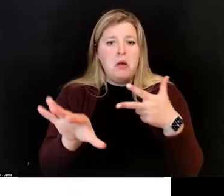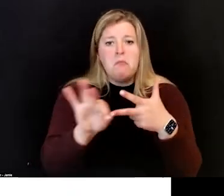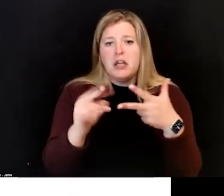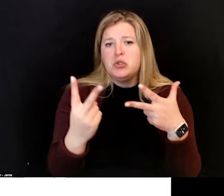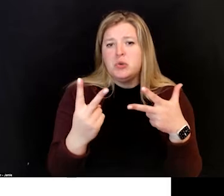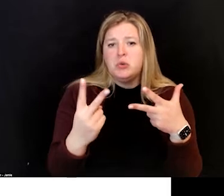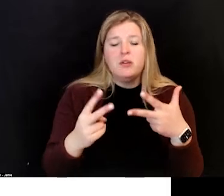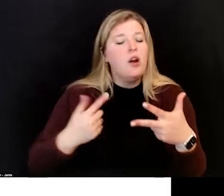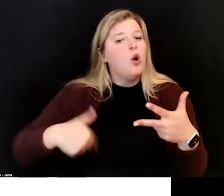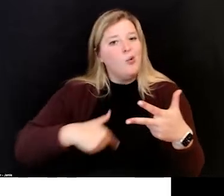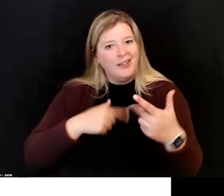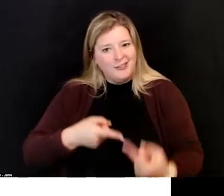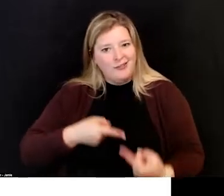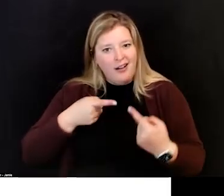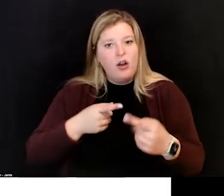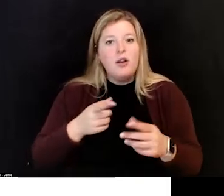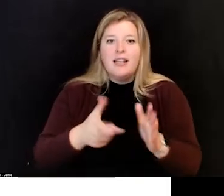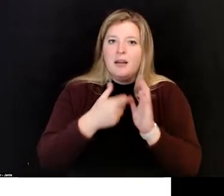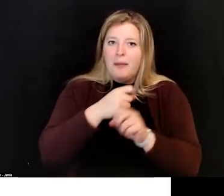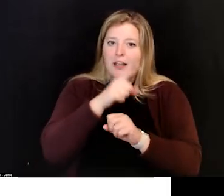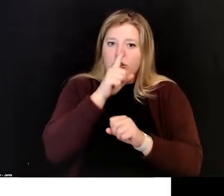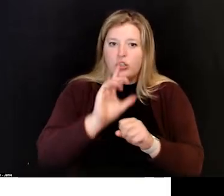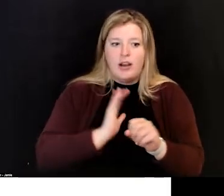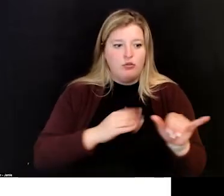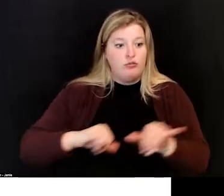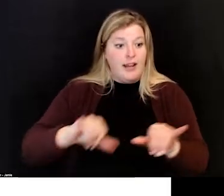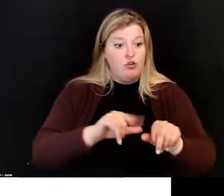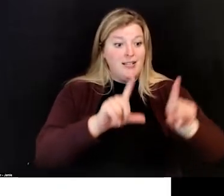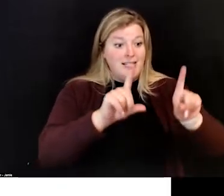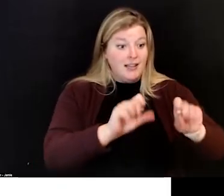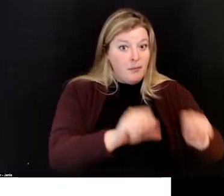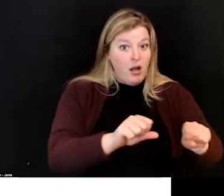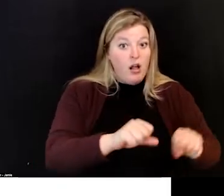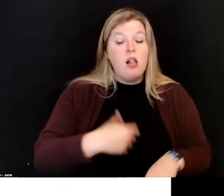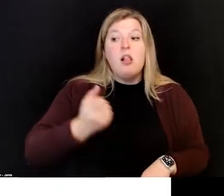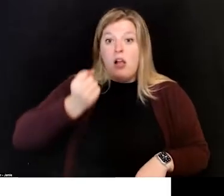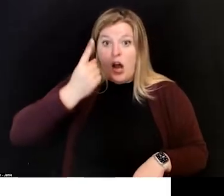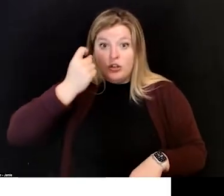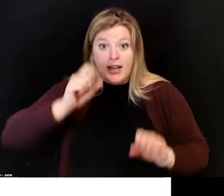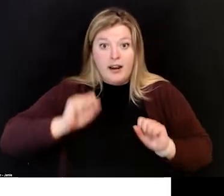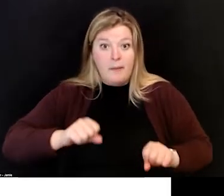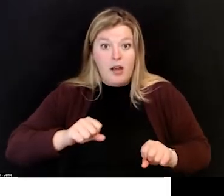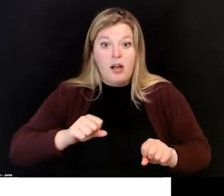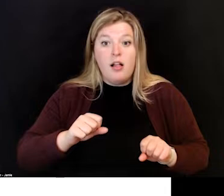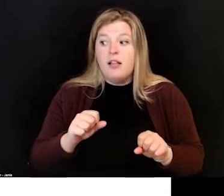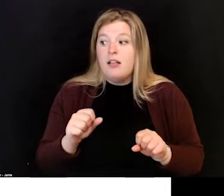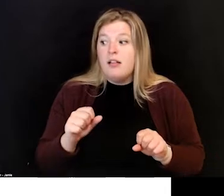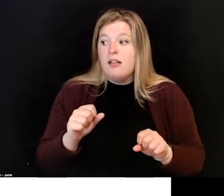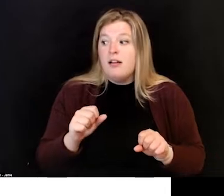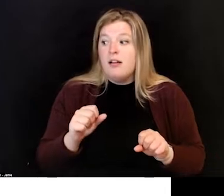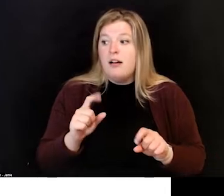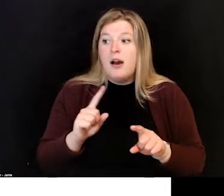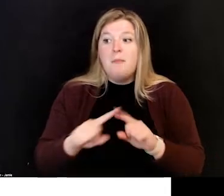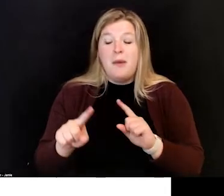We really need to create things that are testable. We need to create things that are understandable. As a result, they are less and less often short.